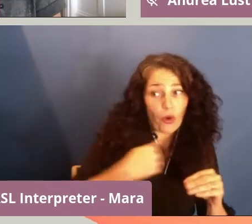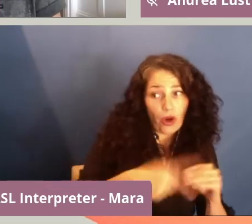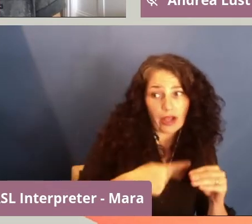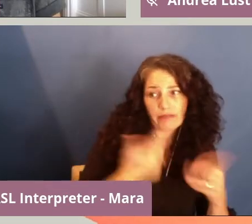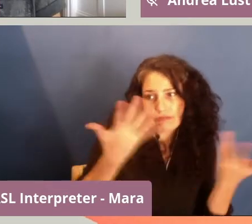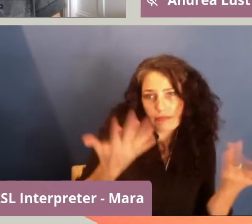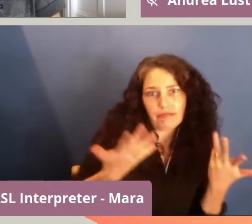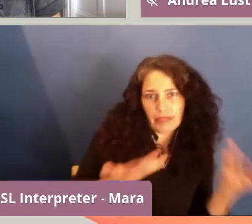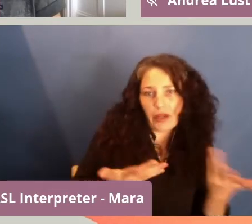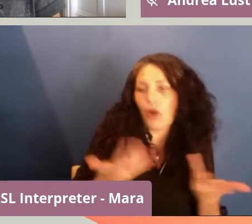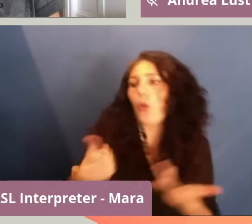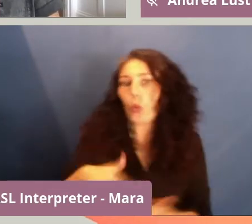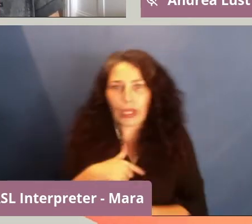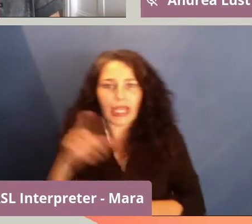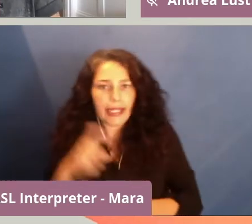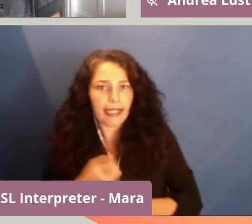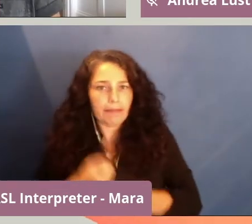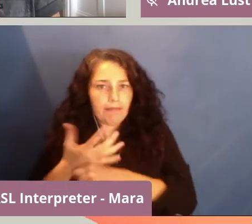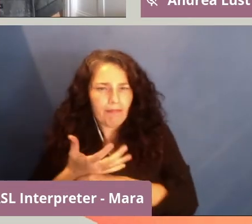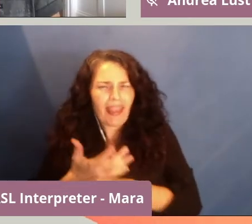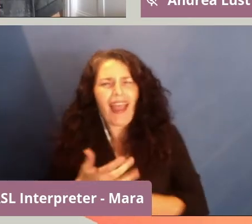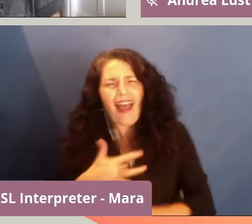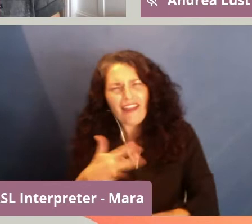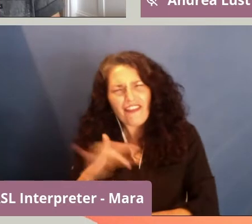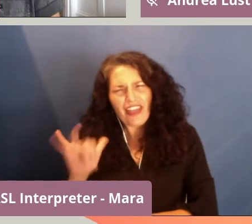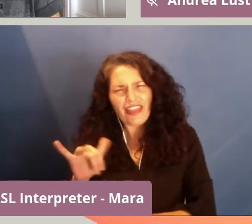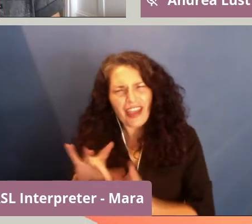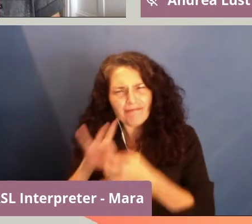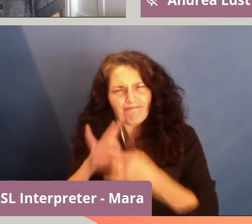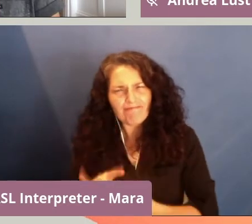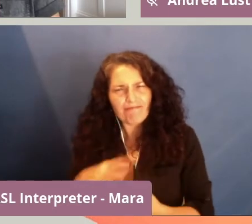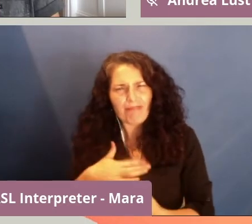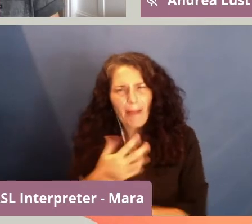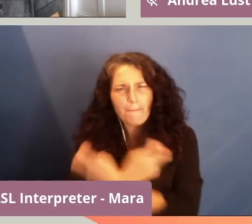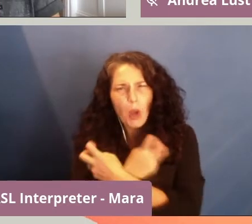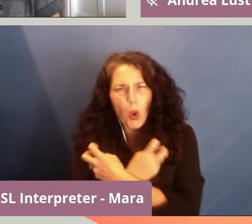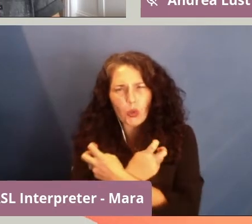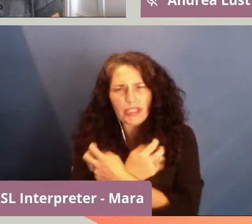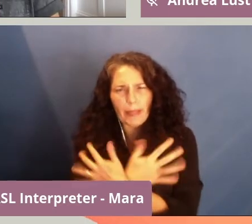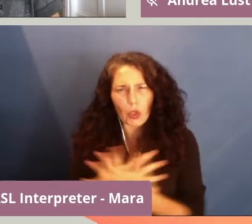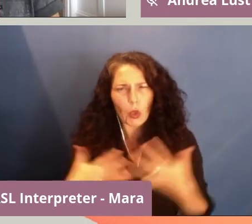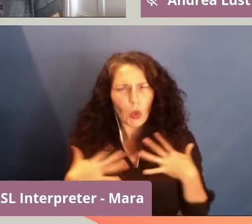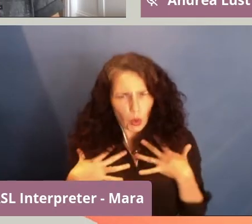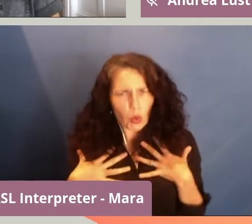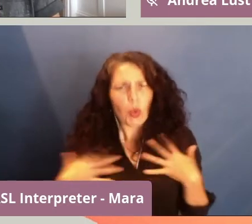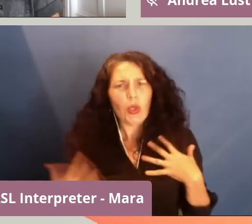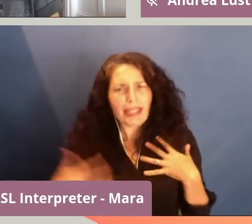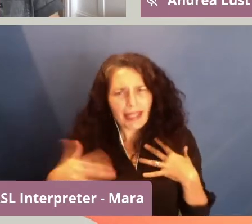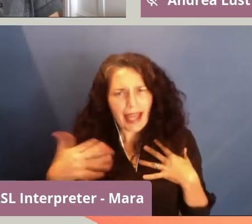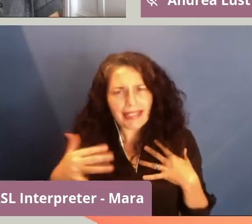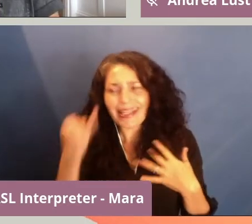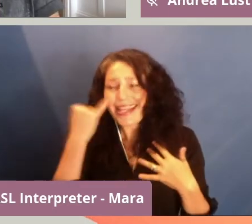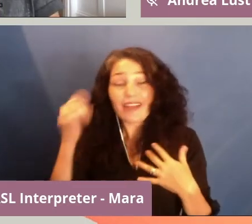I felt that so deeply in my bones while watching "Disclosure", and if the film had been made by non-trans people